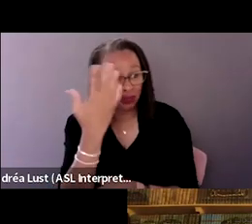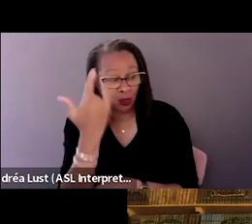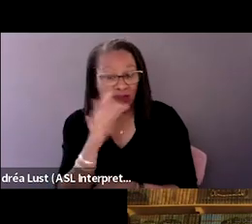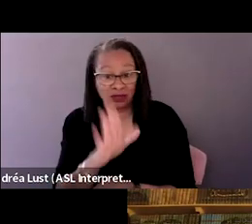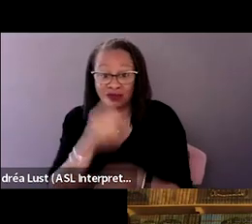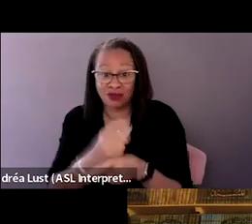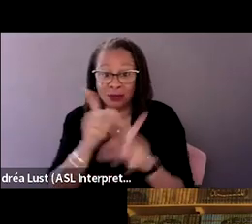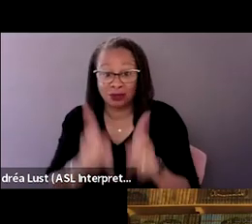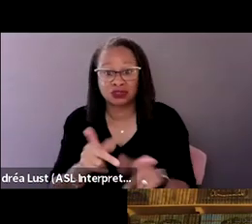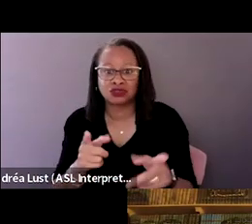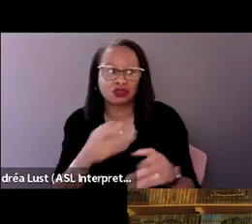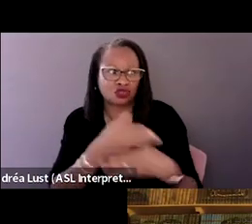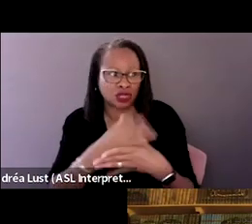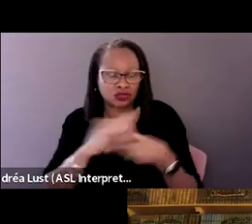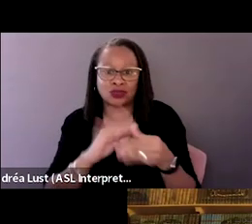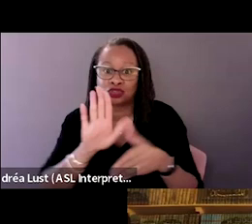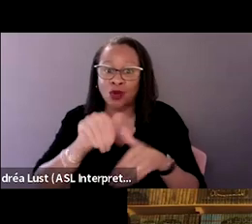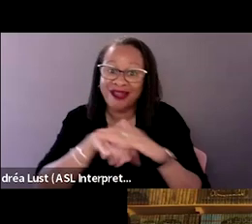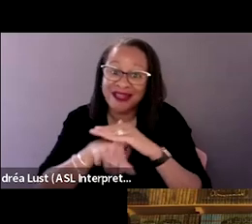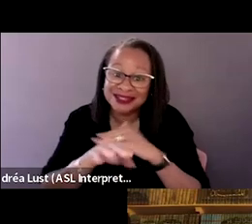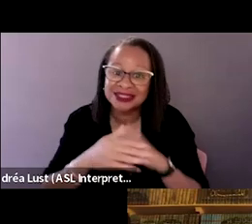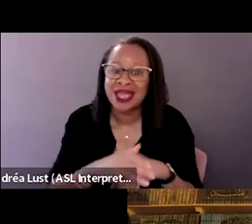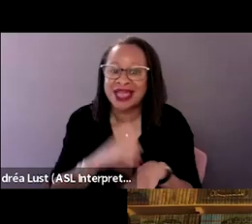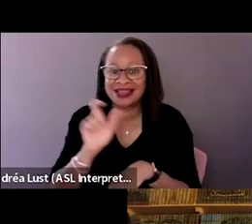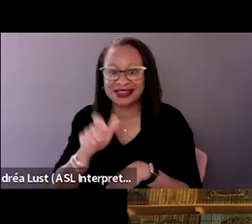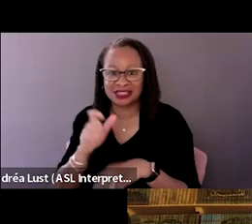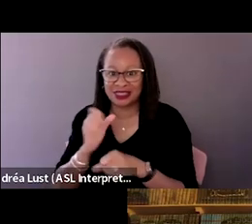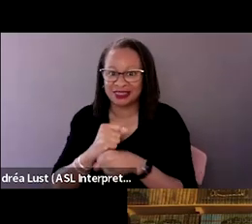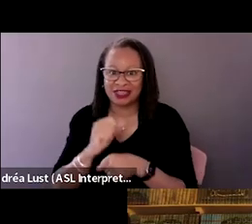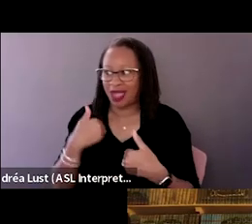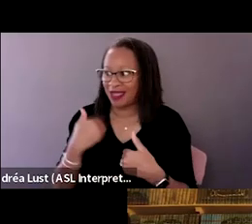is your access, not necessarily that you've made 20 films like that before.